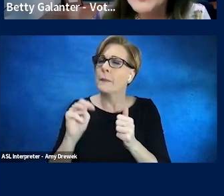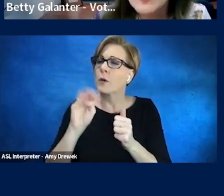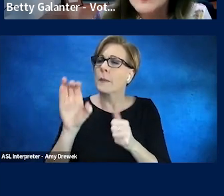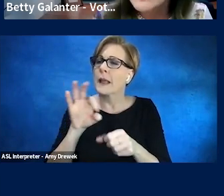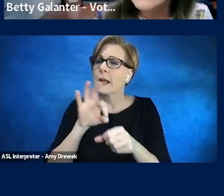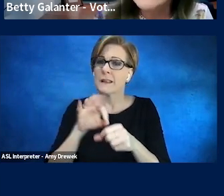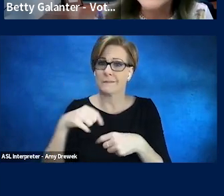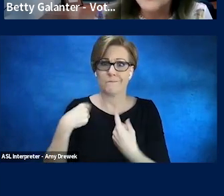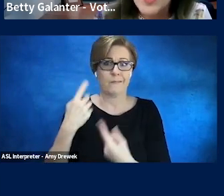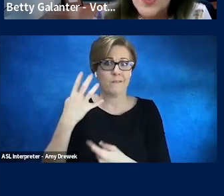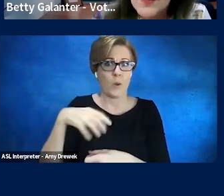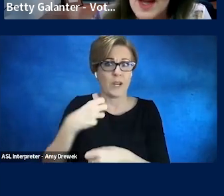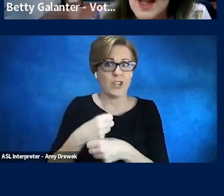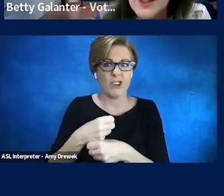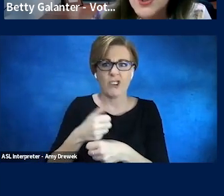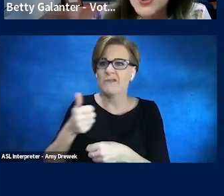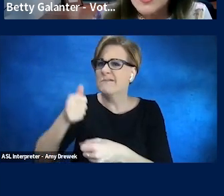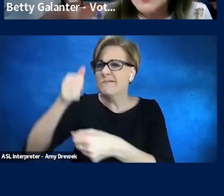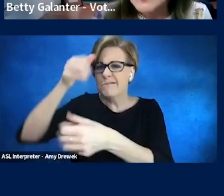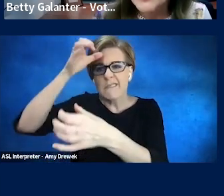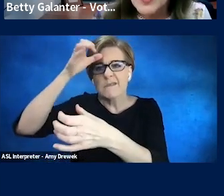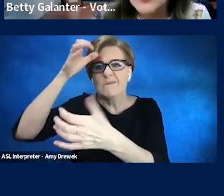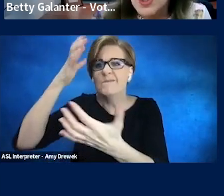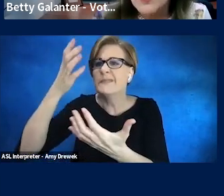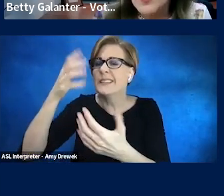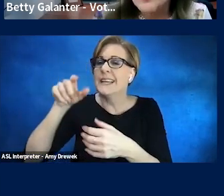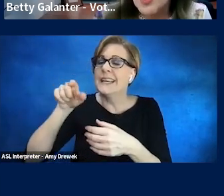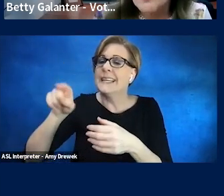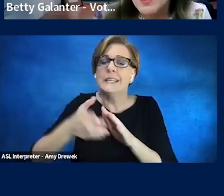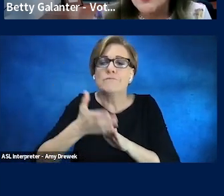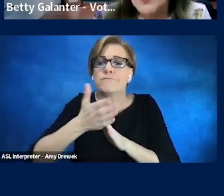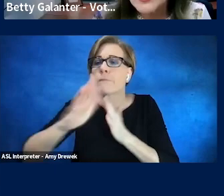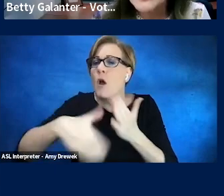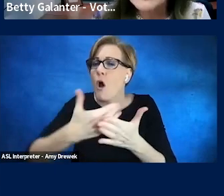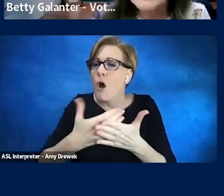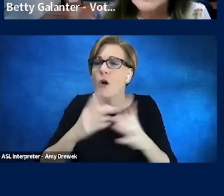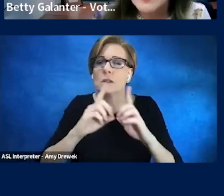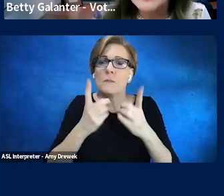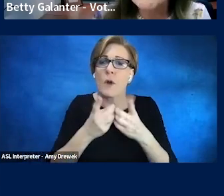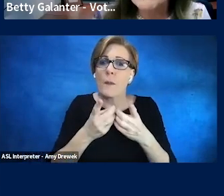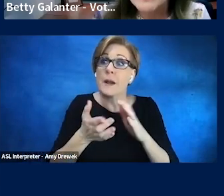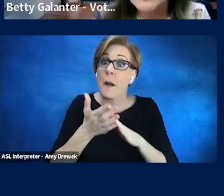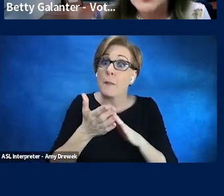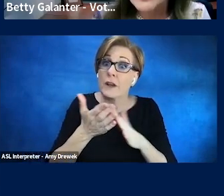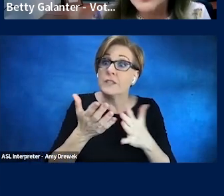years, he is a wealth of knowledge, he directs all of our department operations and implements